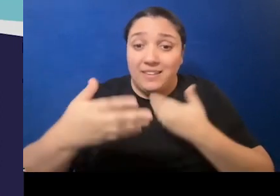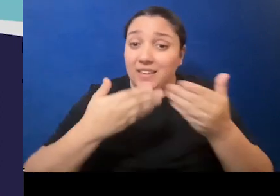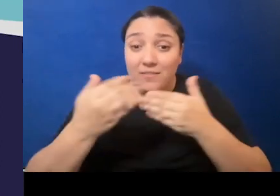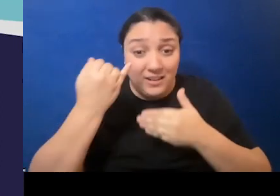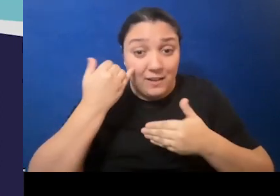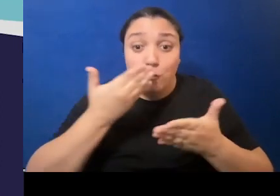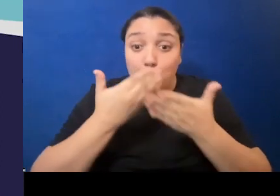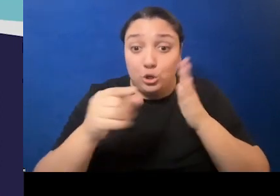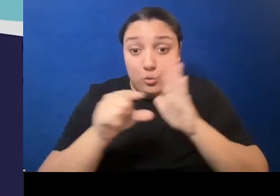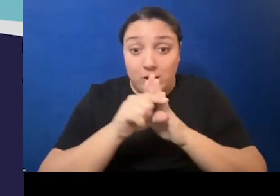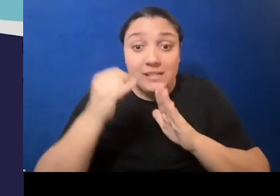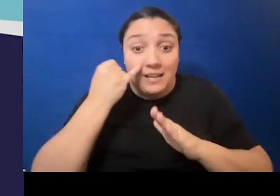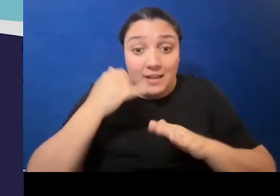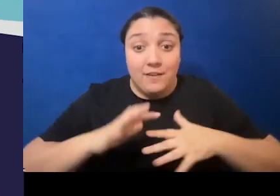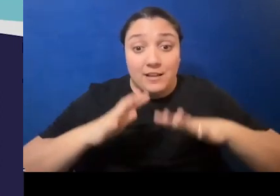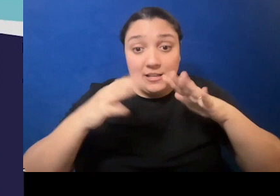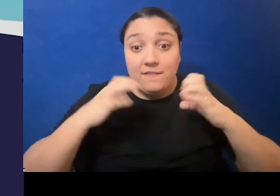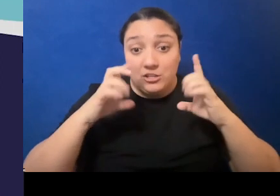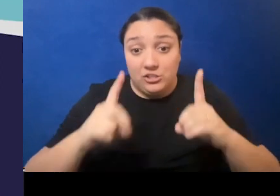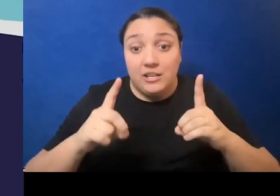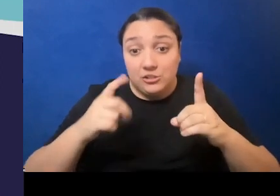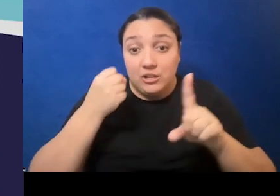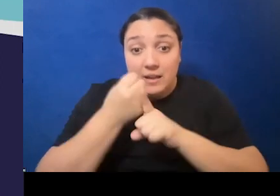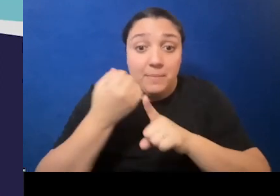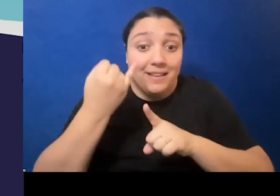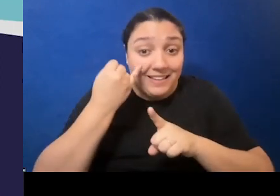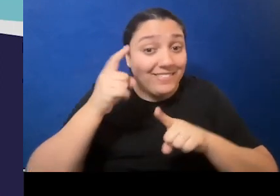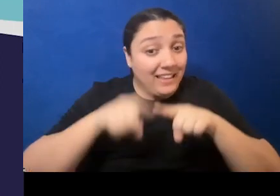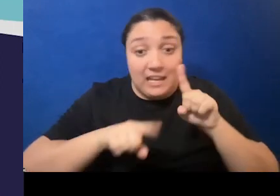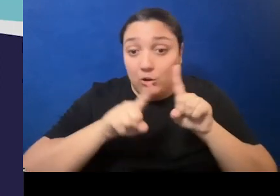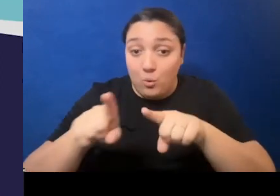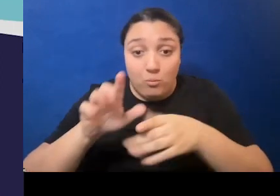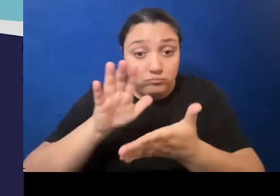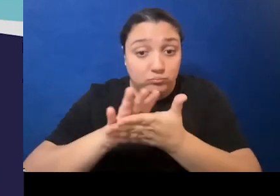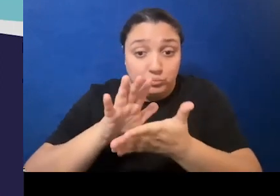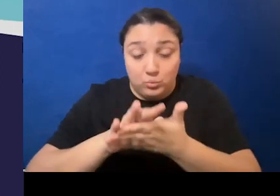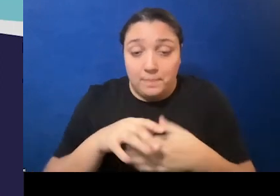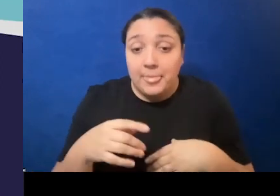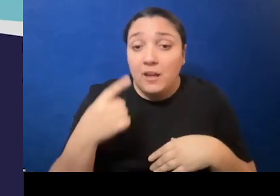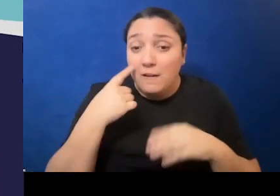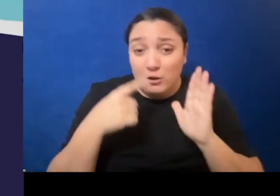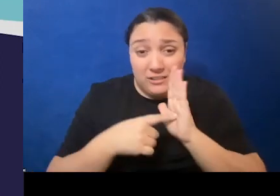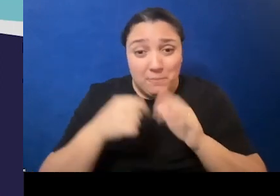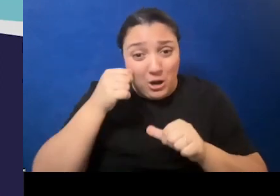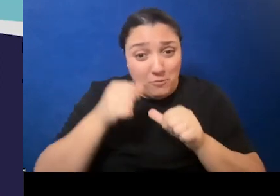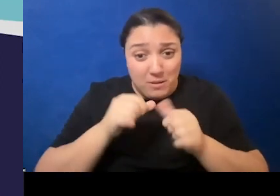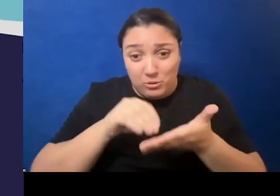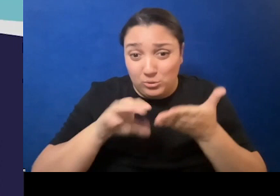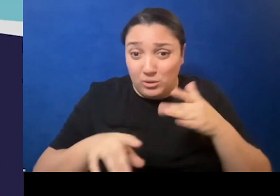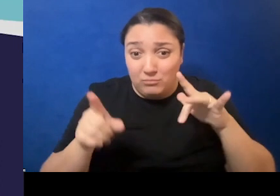THE IEP EVEN WITH THE GOOD GRADES. I MEAN, I HAVE WORKED WITH